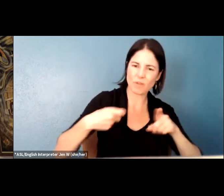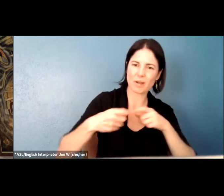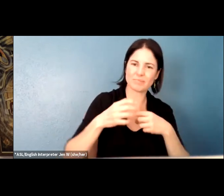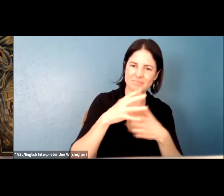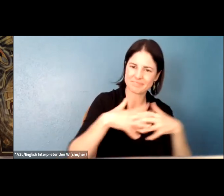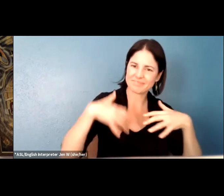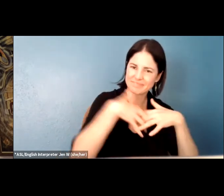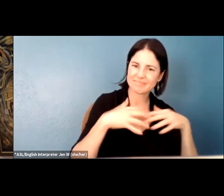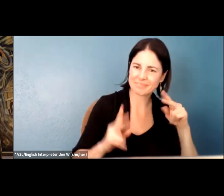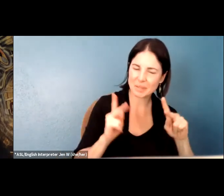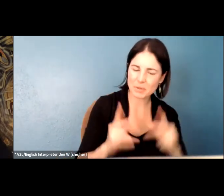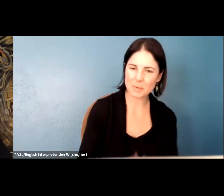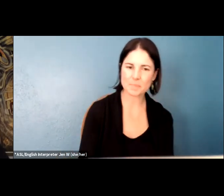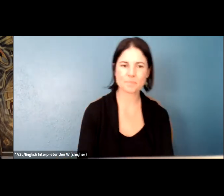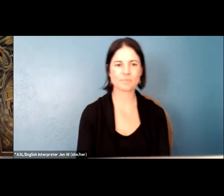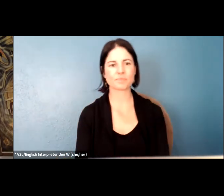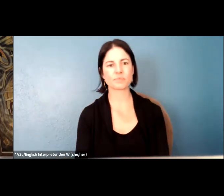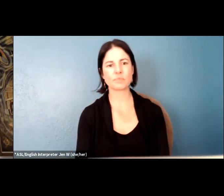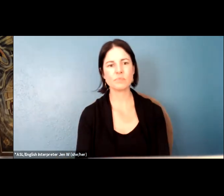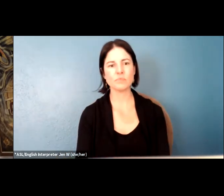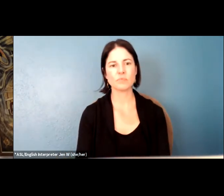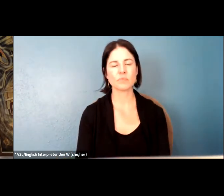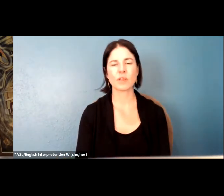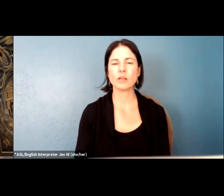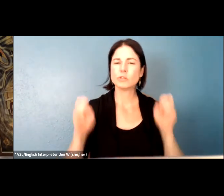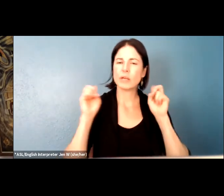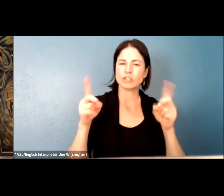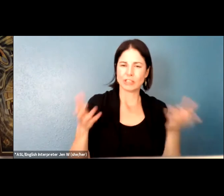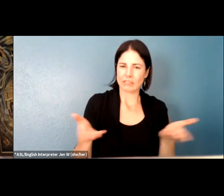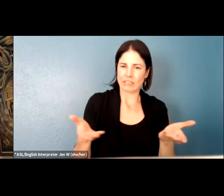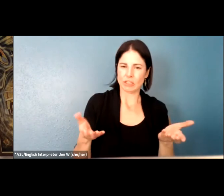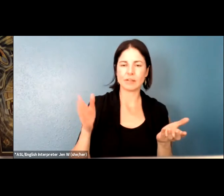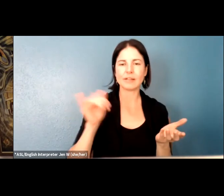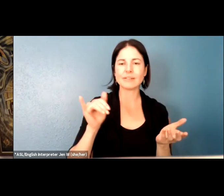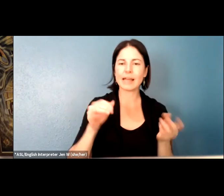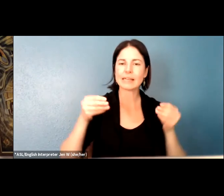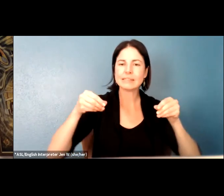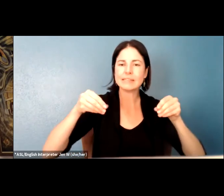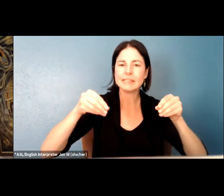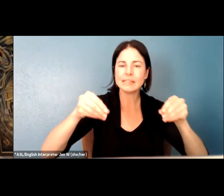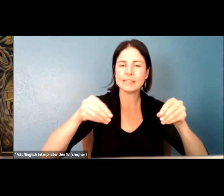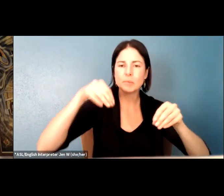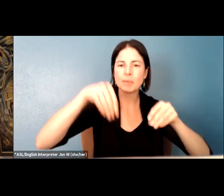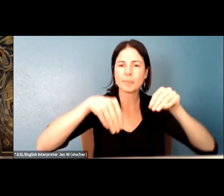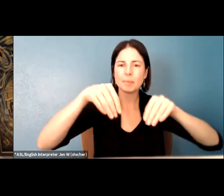ceded, like planting seeds to the United States formation. The